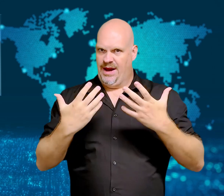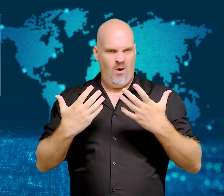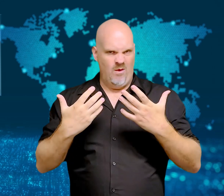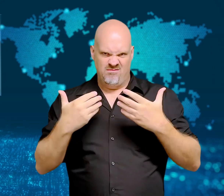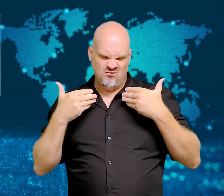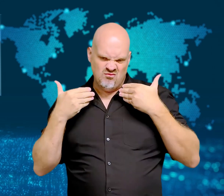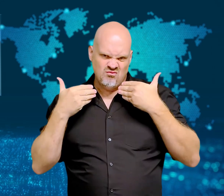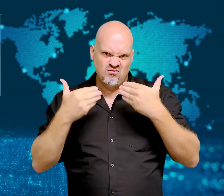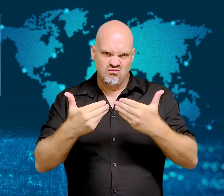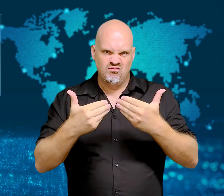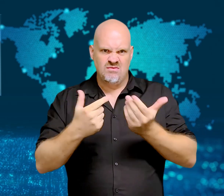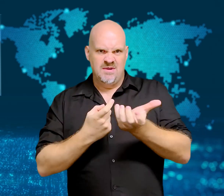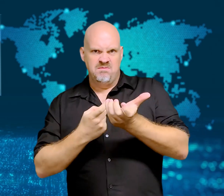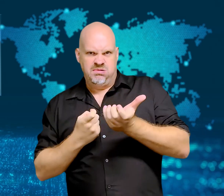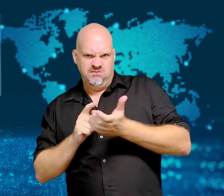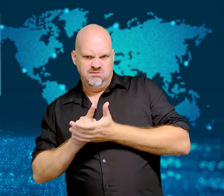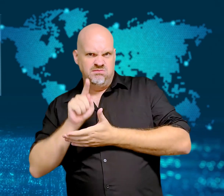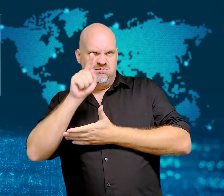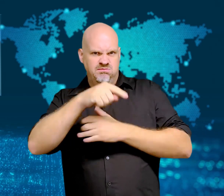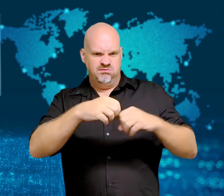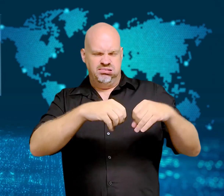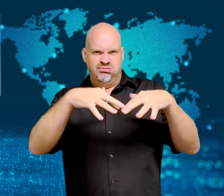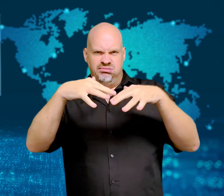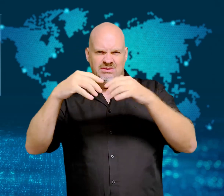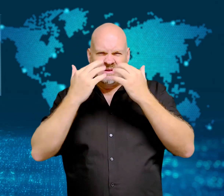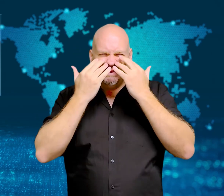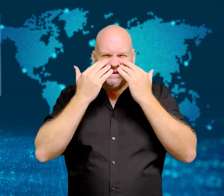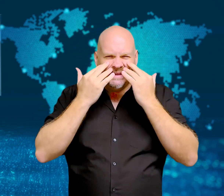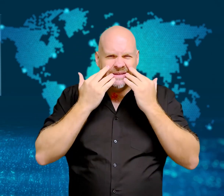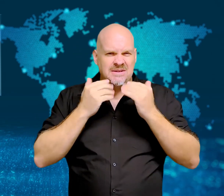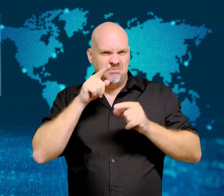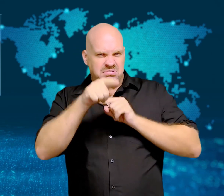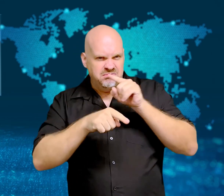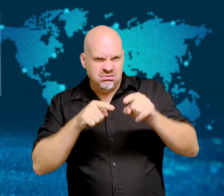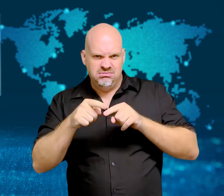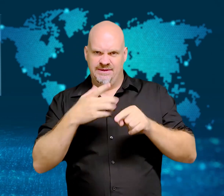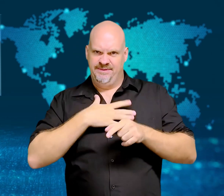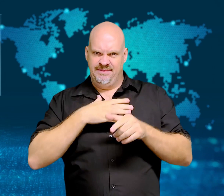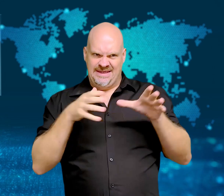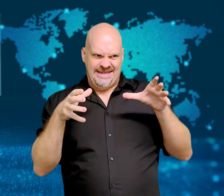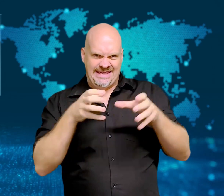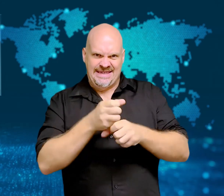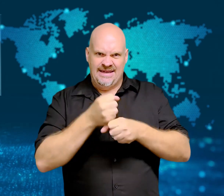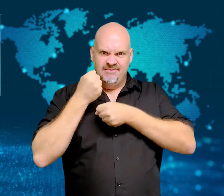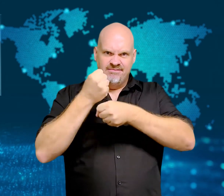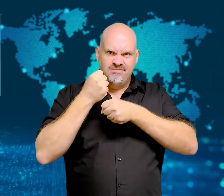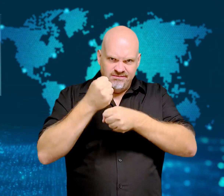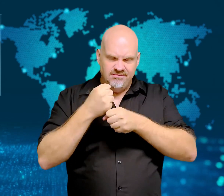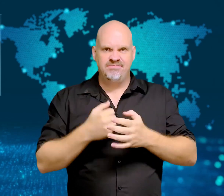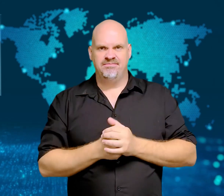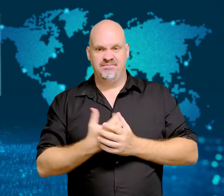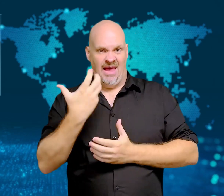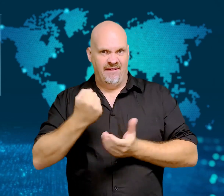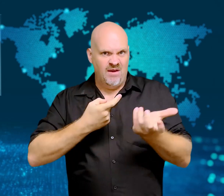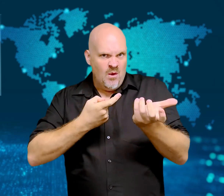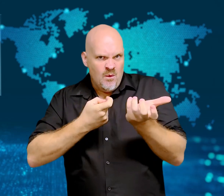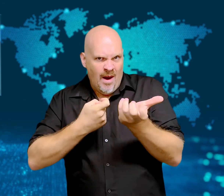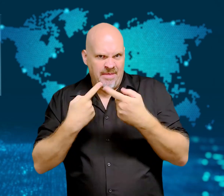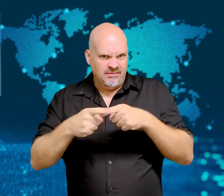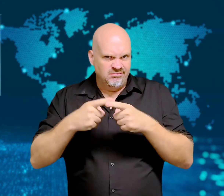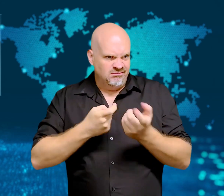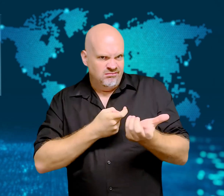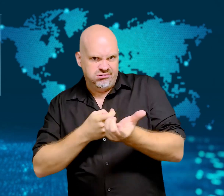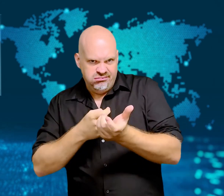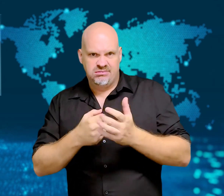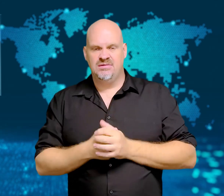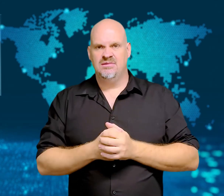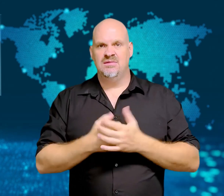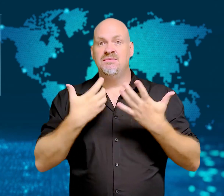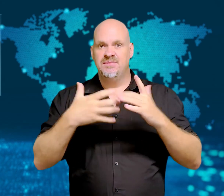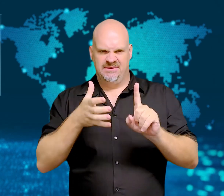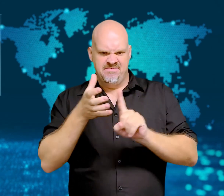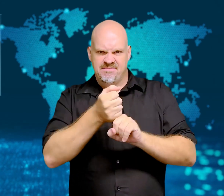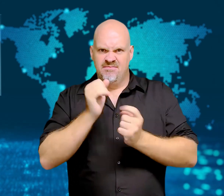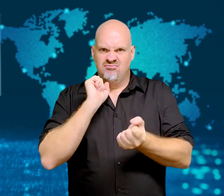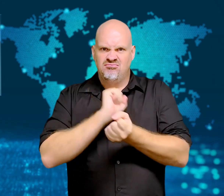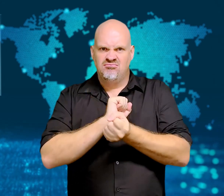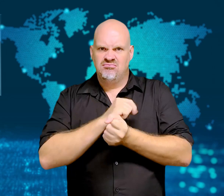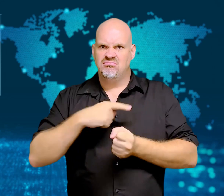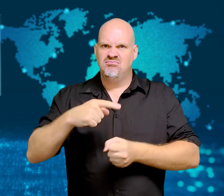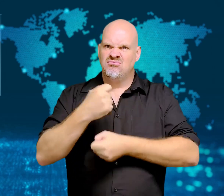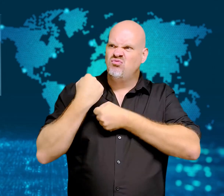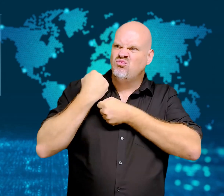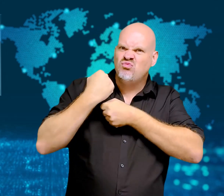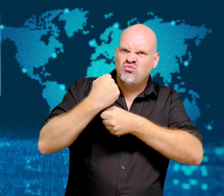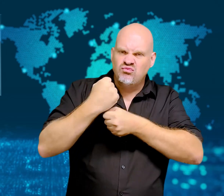Authorities are cracking down on protests using teargas and weapons.